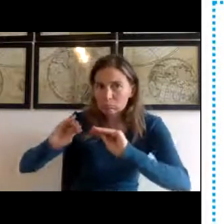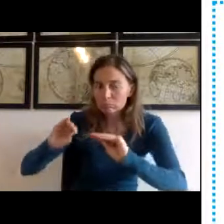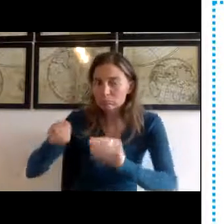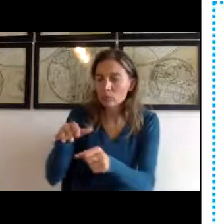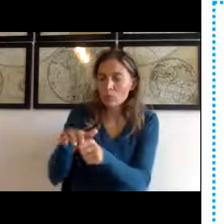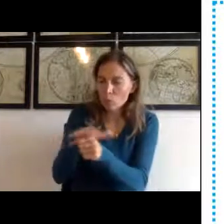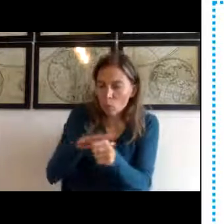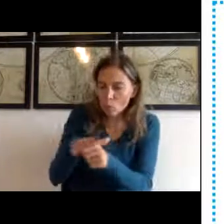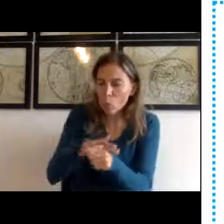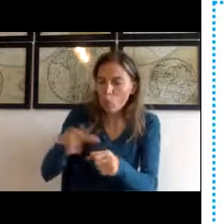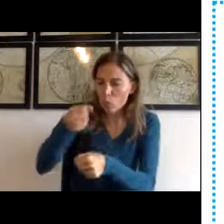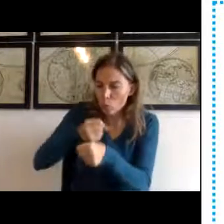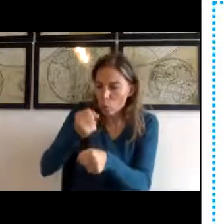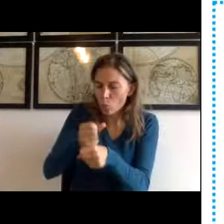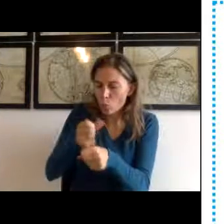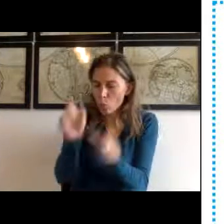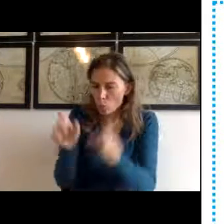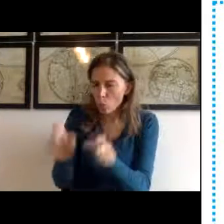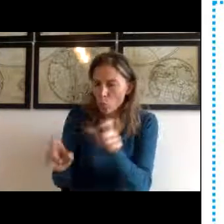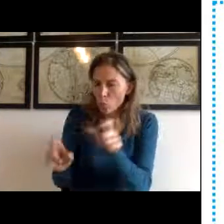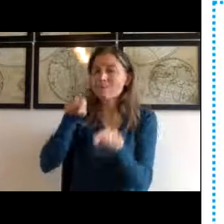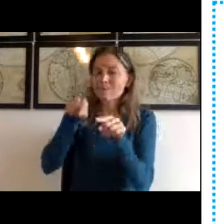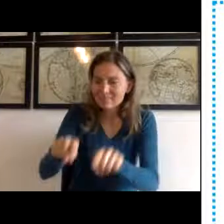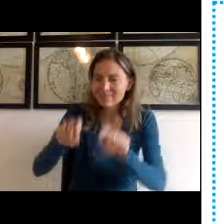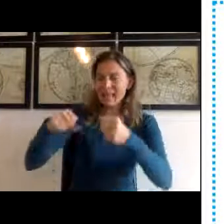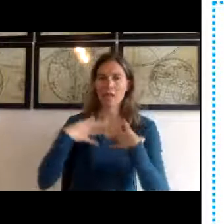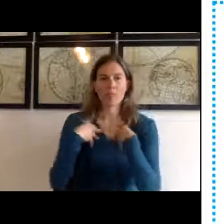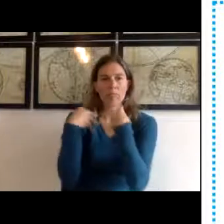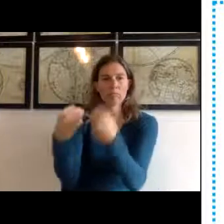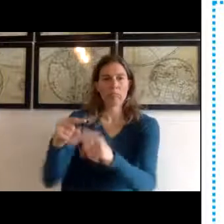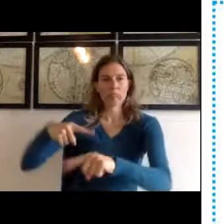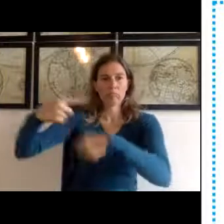and long term sustainability of locally-managed projects.